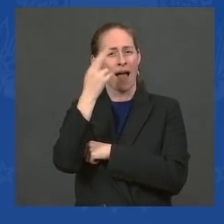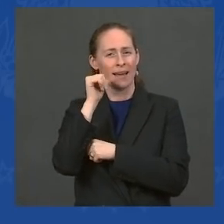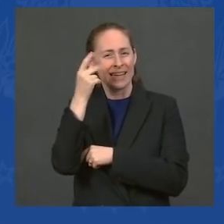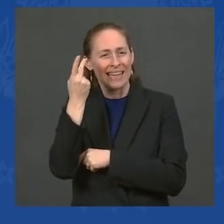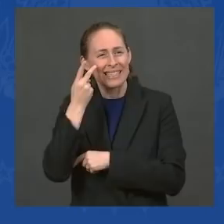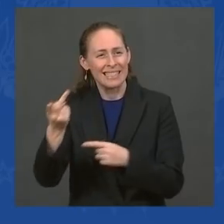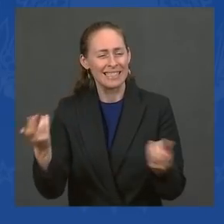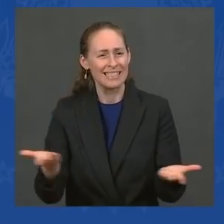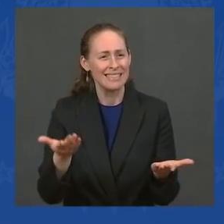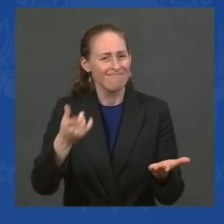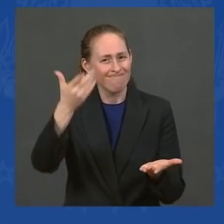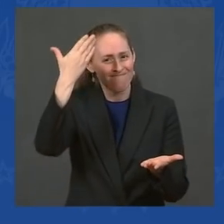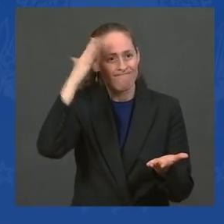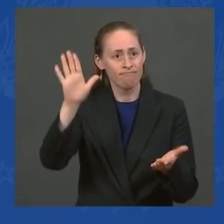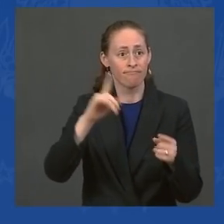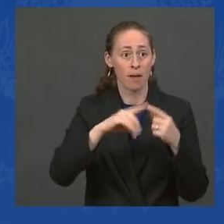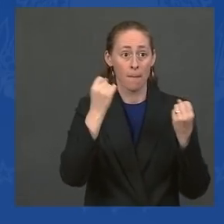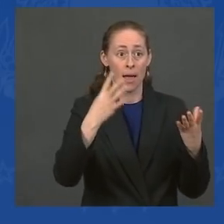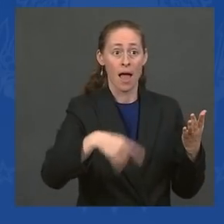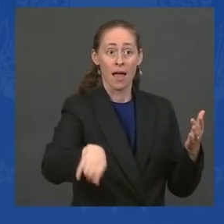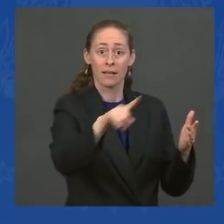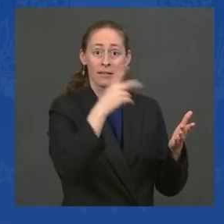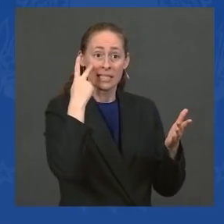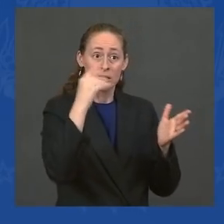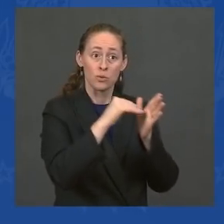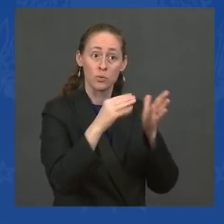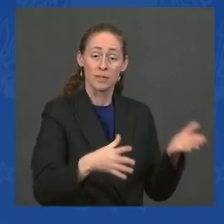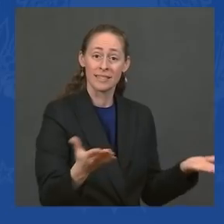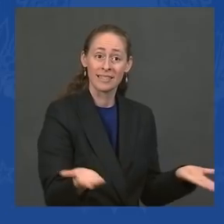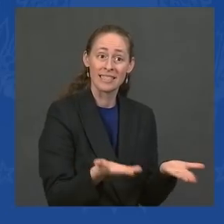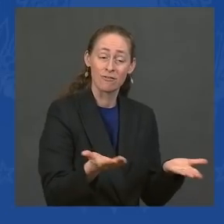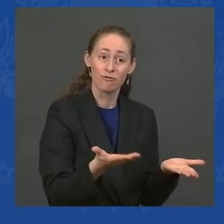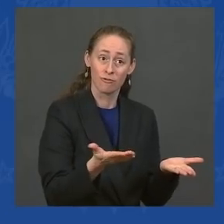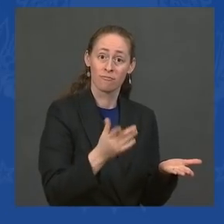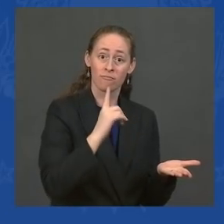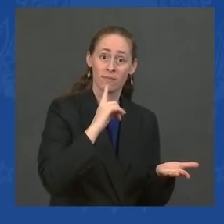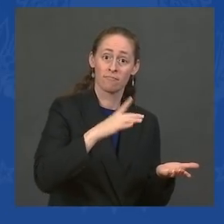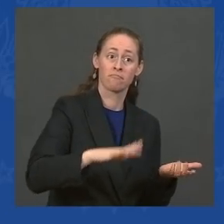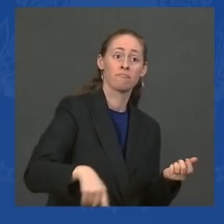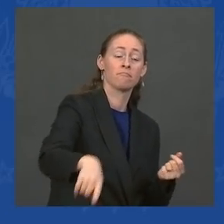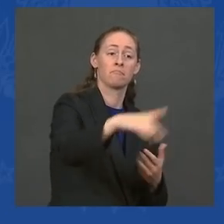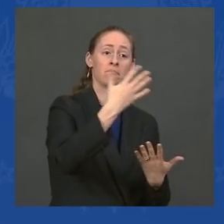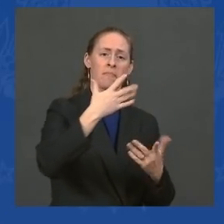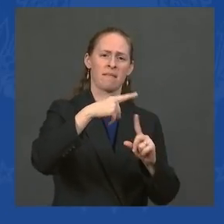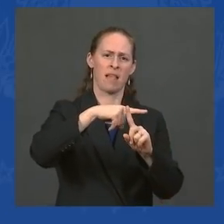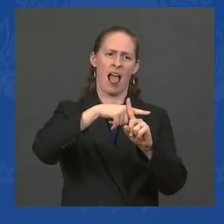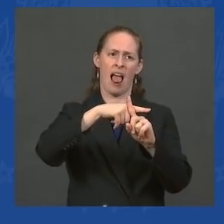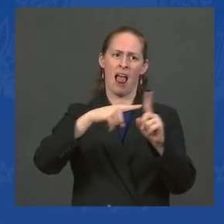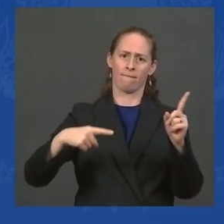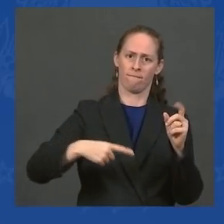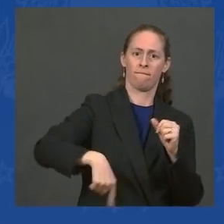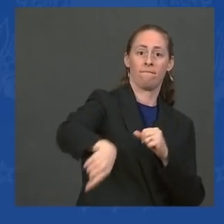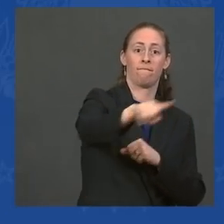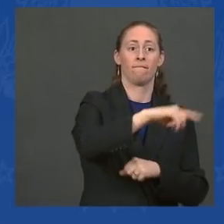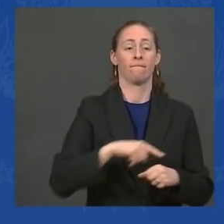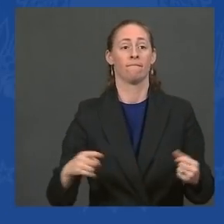You're only seeing a fraction of what we have the capacity for. We're licensed for 70 children,